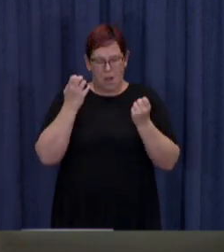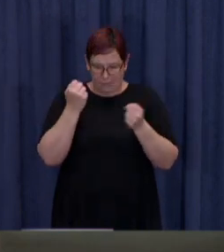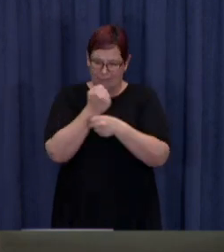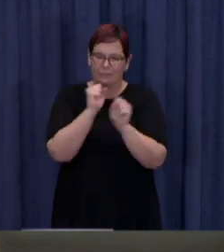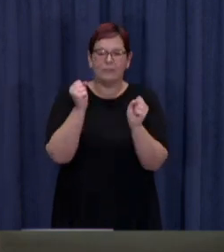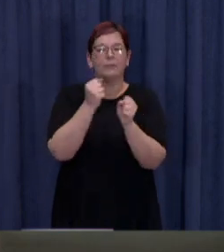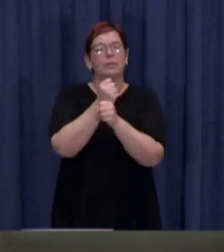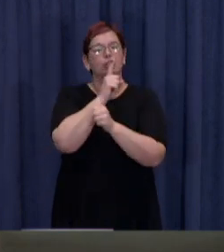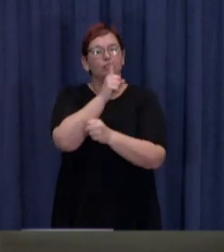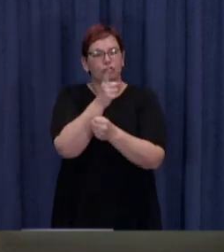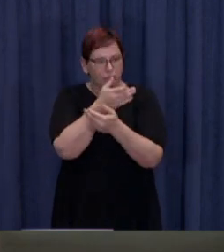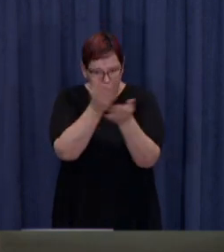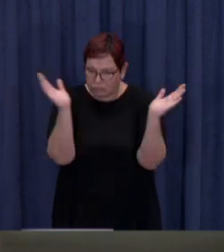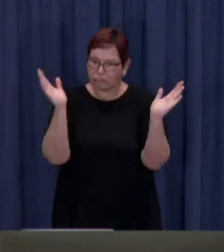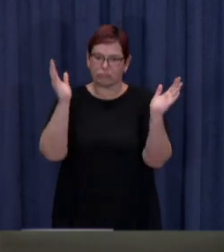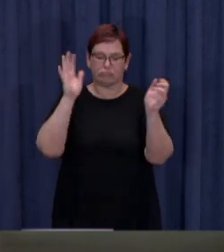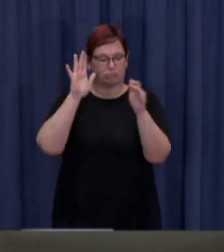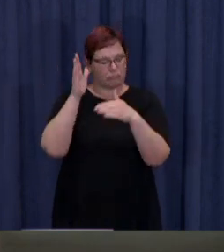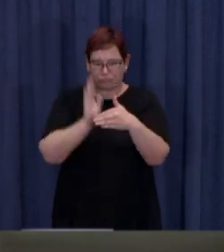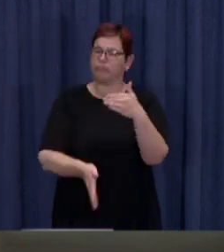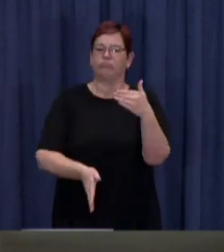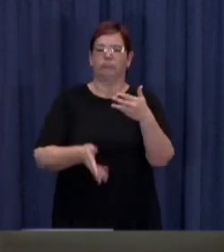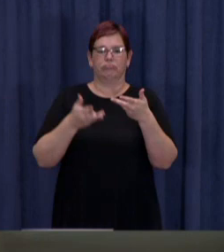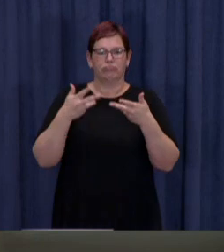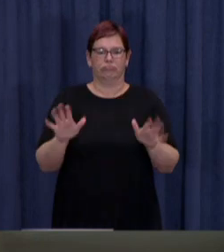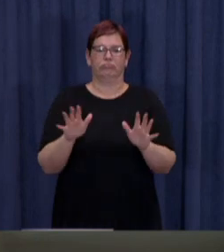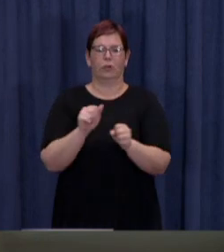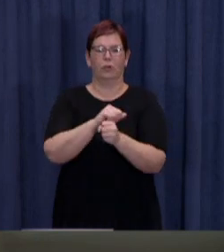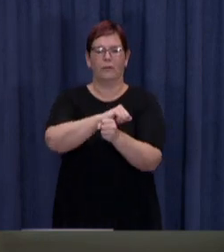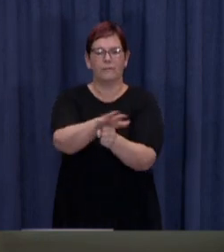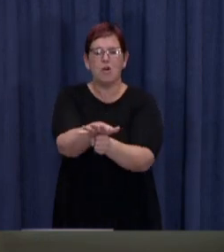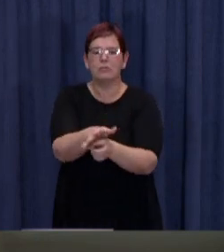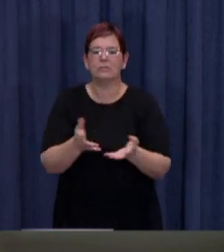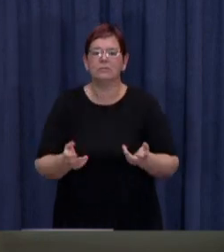survive having a plan in place and draft it up for after this horrible chapter